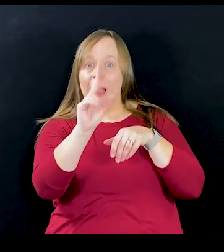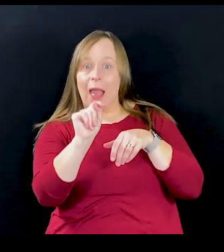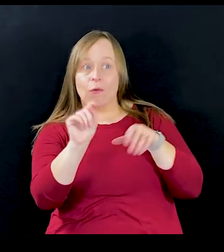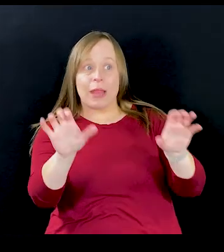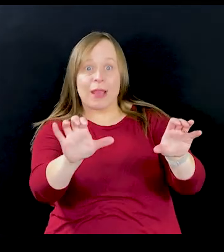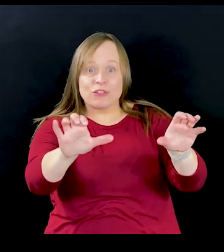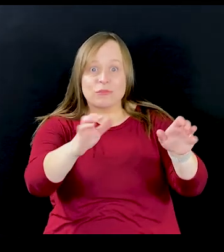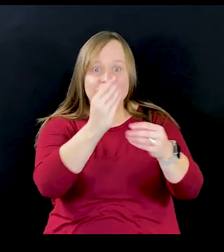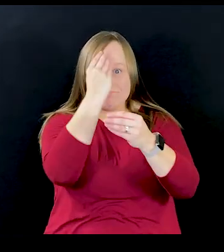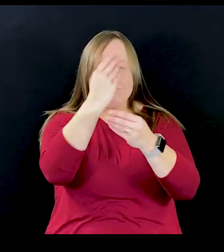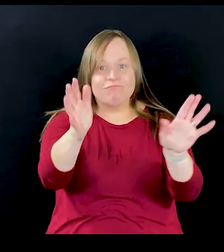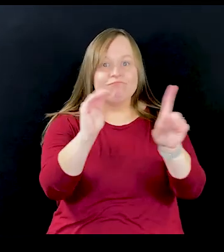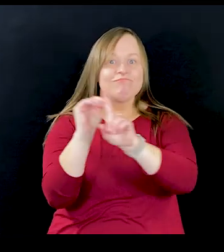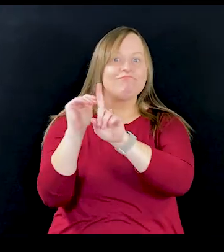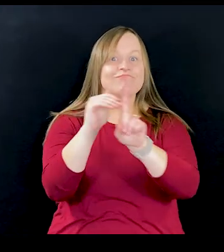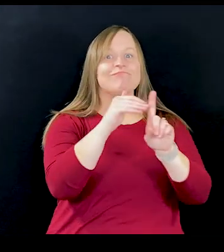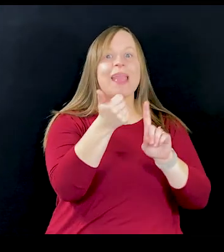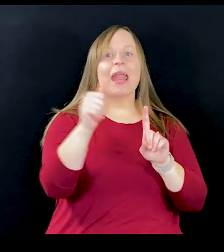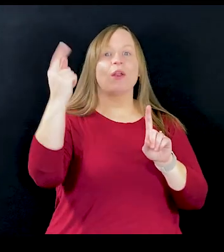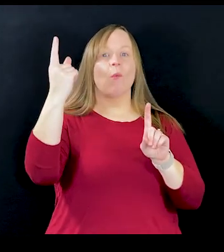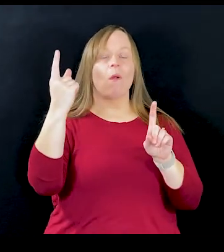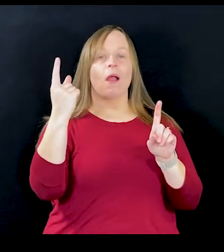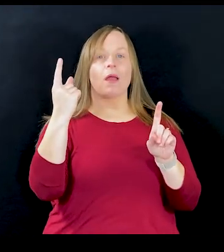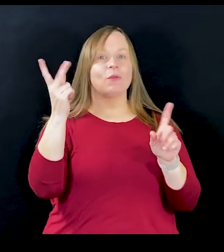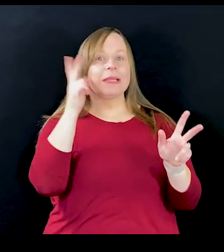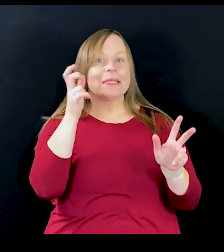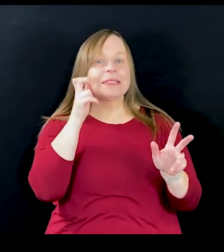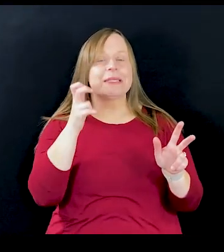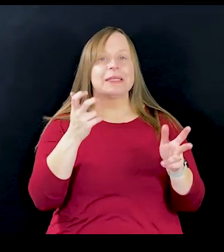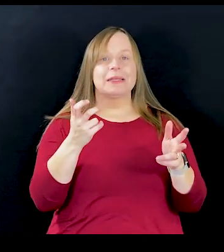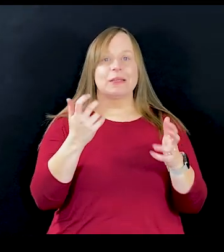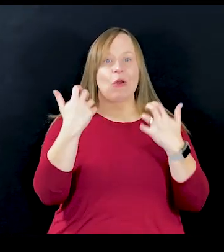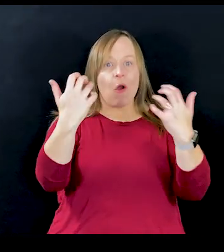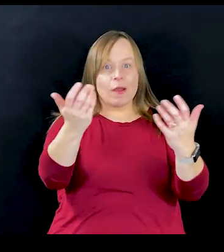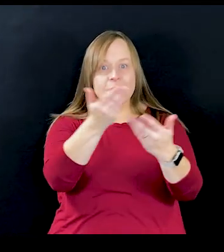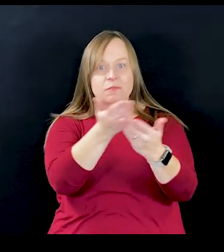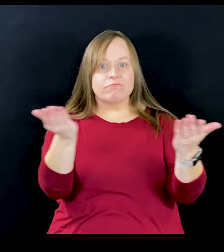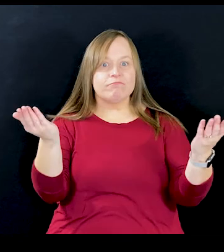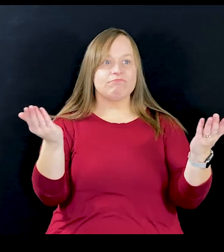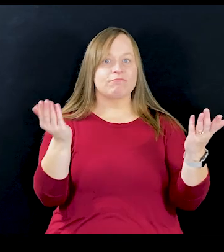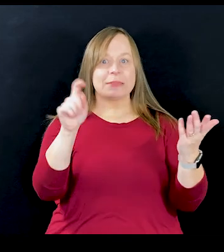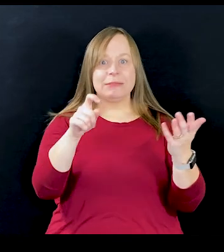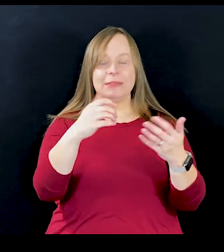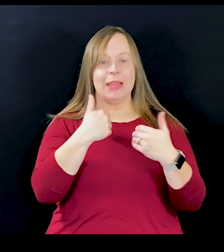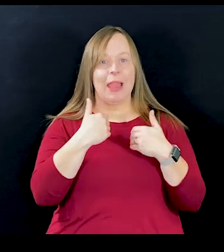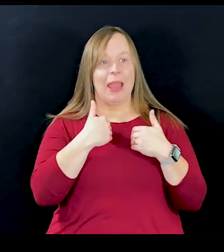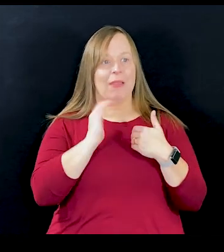a call-to-action to anyone who is listening in our audience, who needs to have